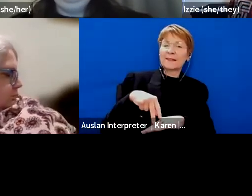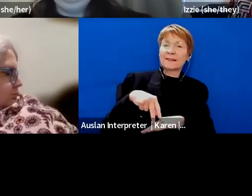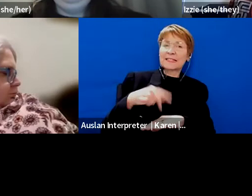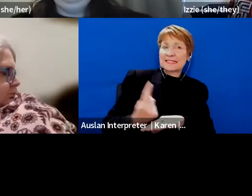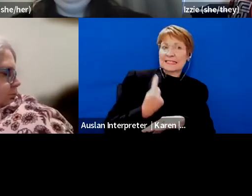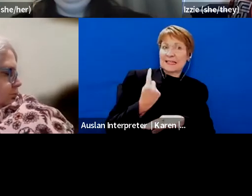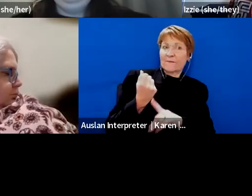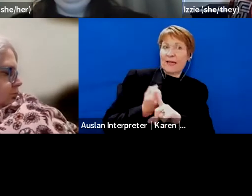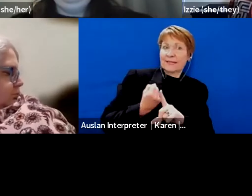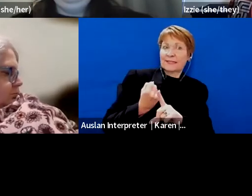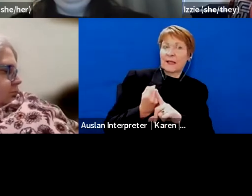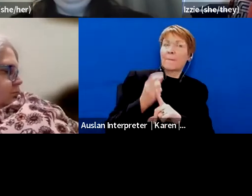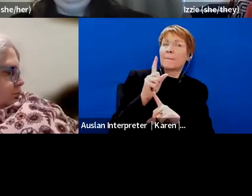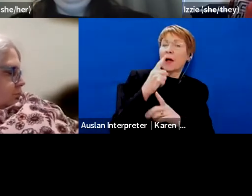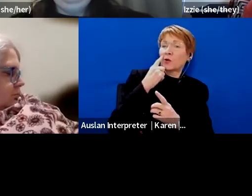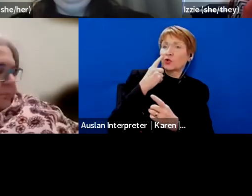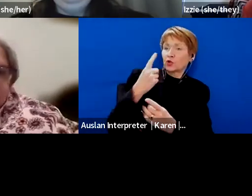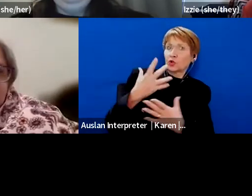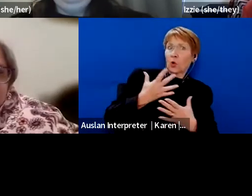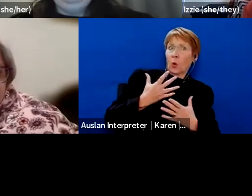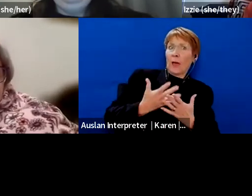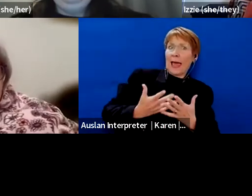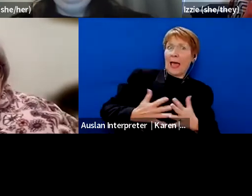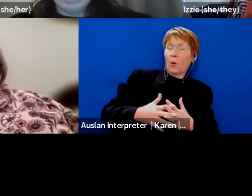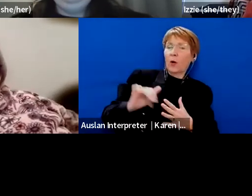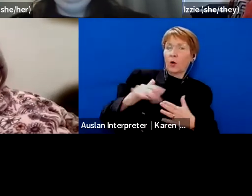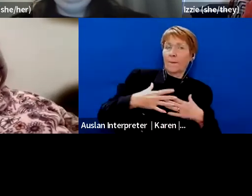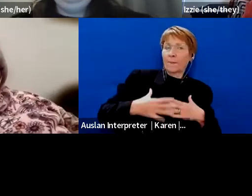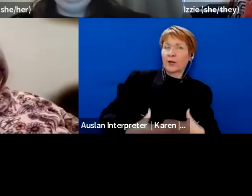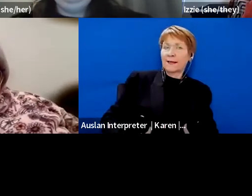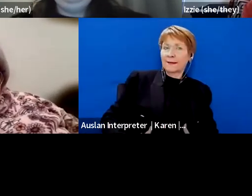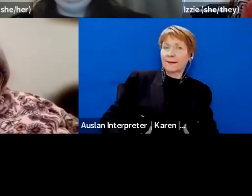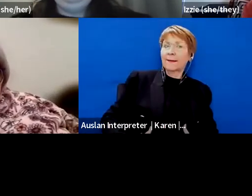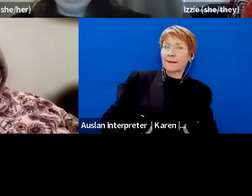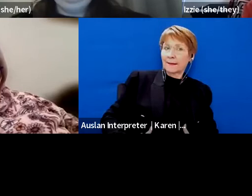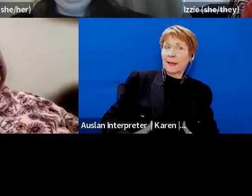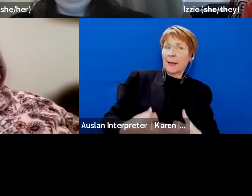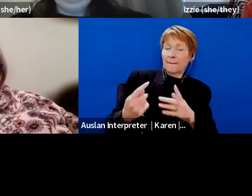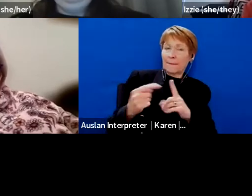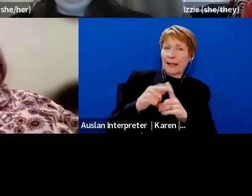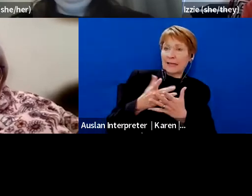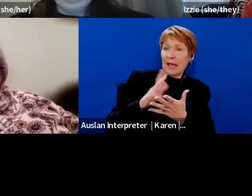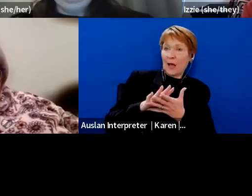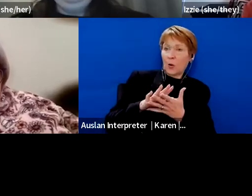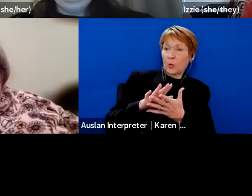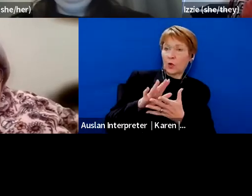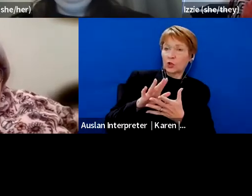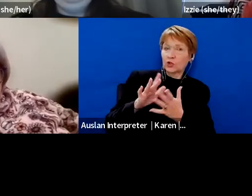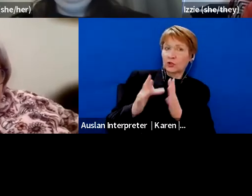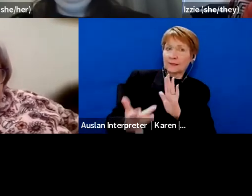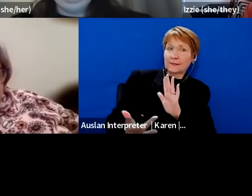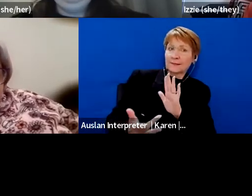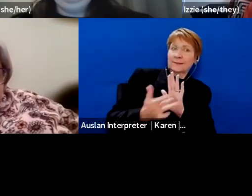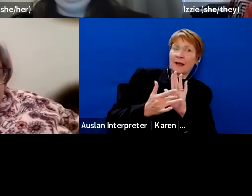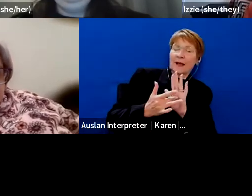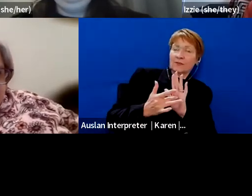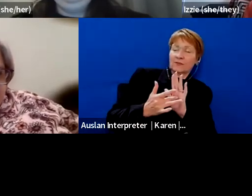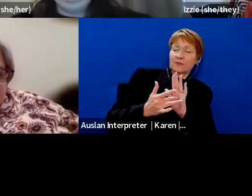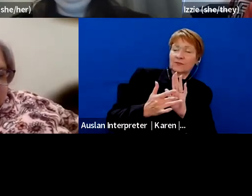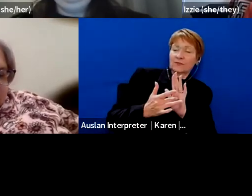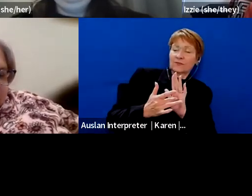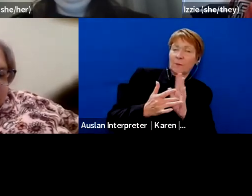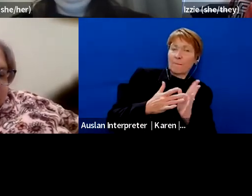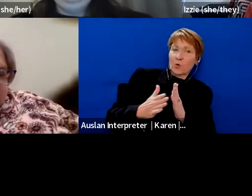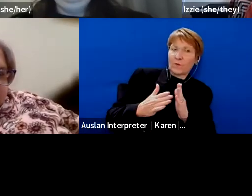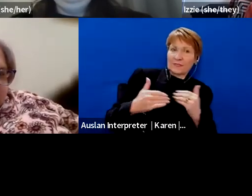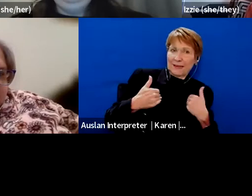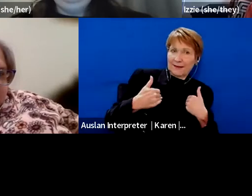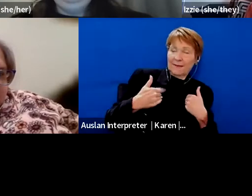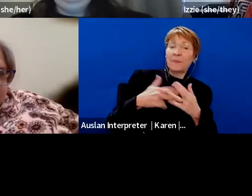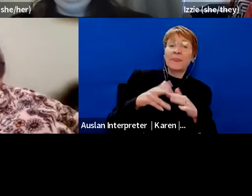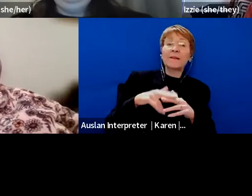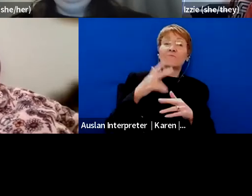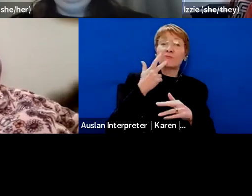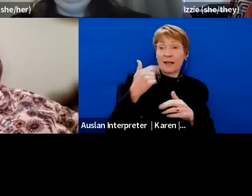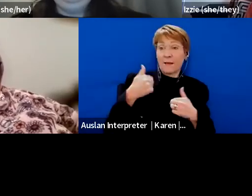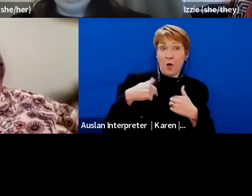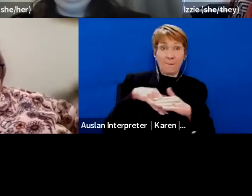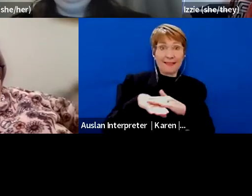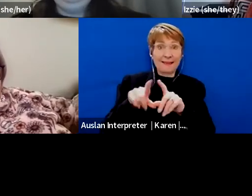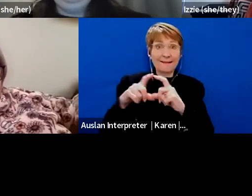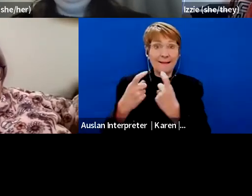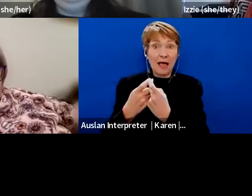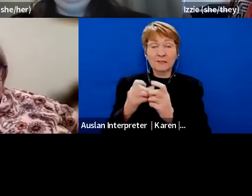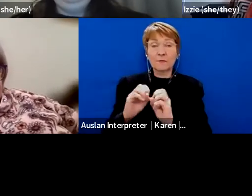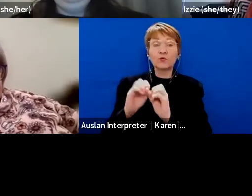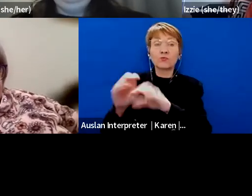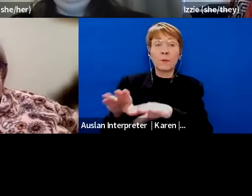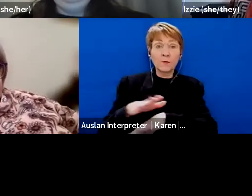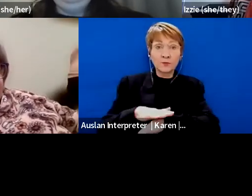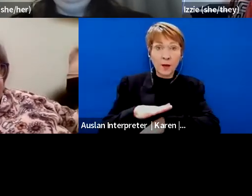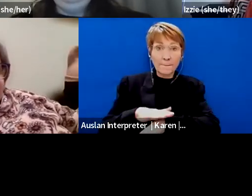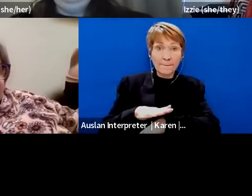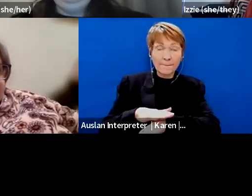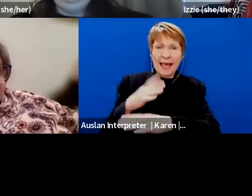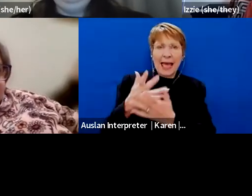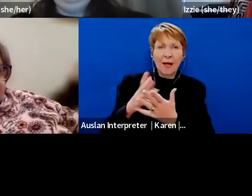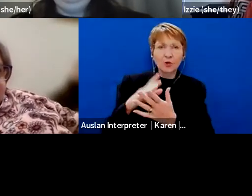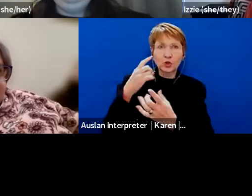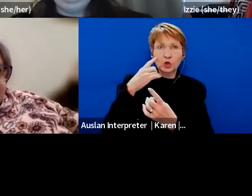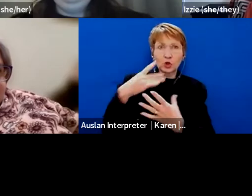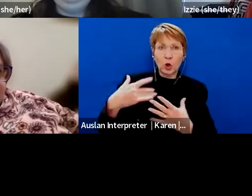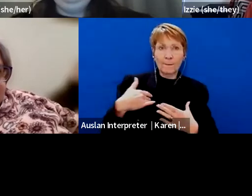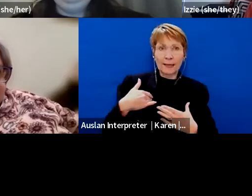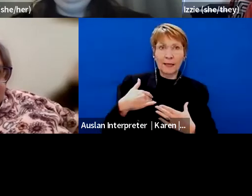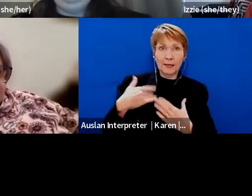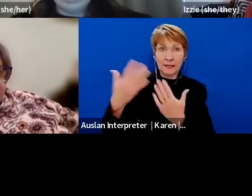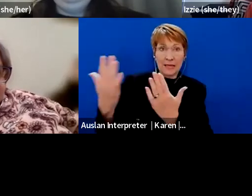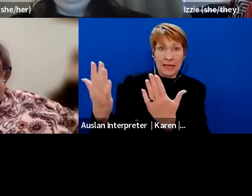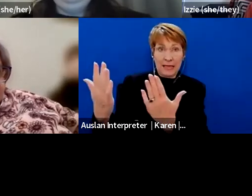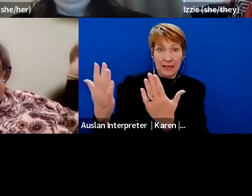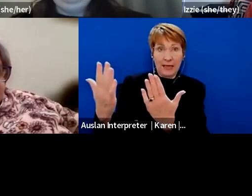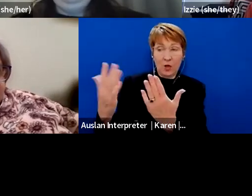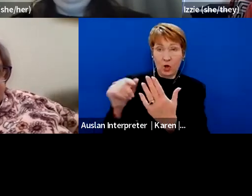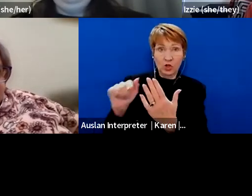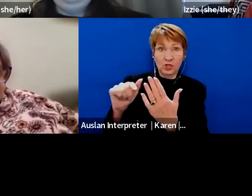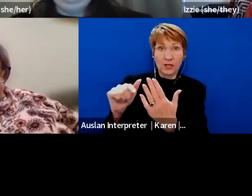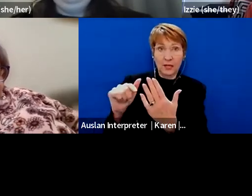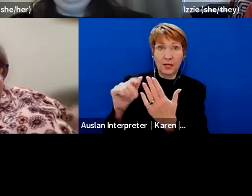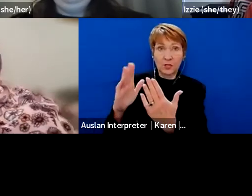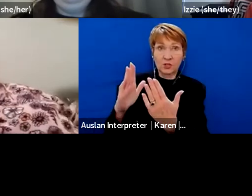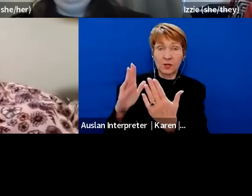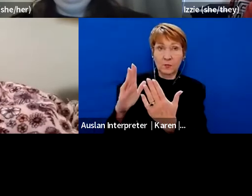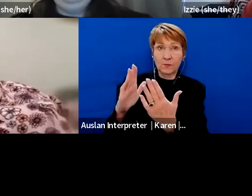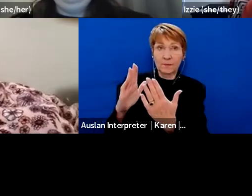So, what she does a dead body, how she manipulates my body as well so one of the clear messages that I will get often if I have overstayed my welcome in the classroom at drop off time, a very loving, two hands placed on to cheeks to bottom cheeks.